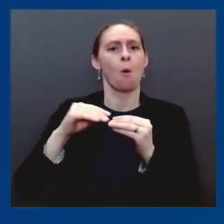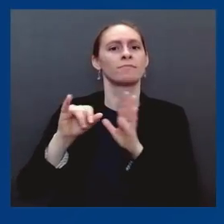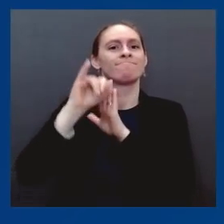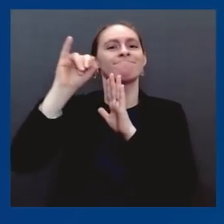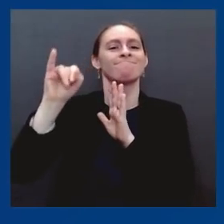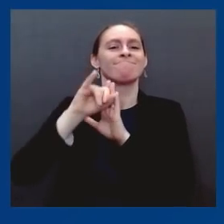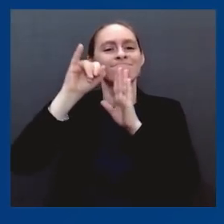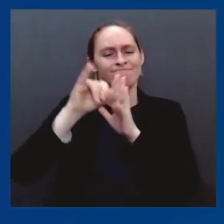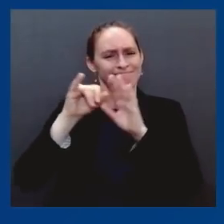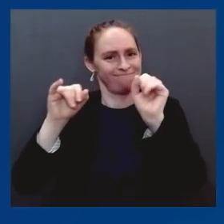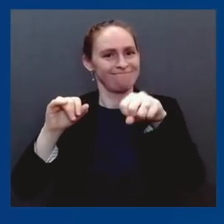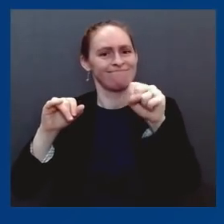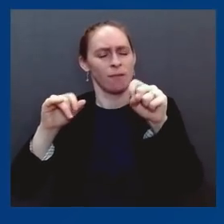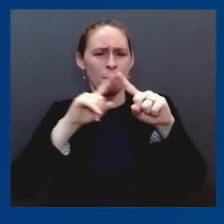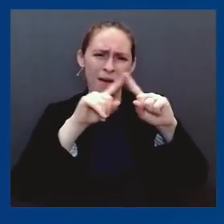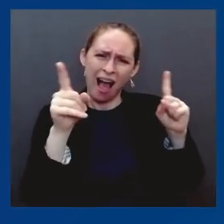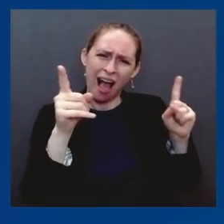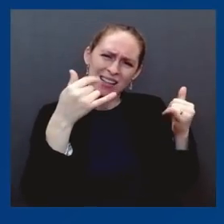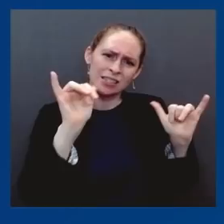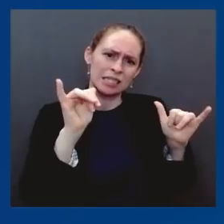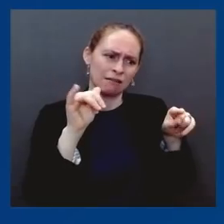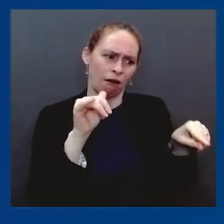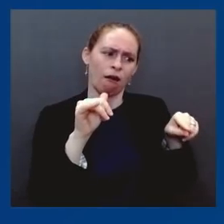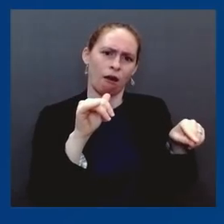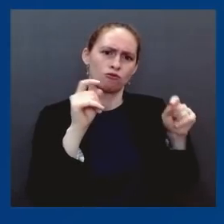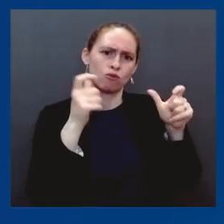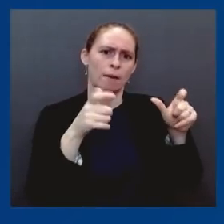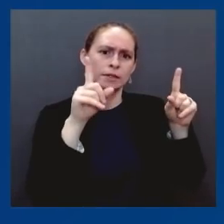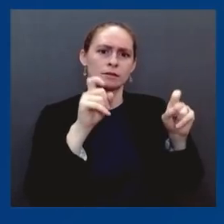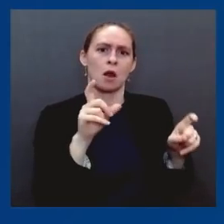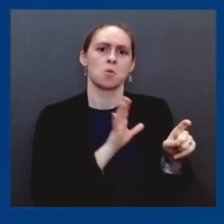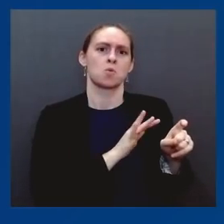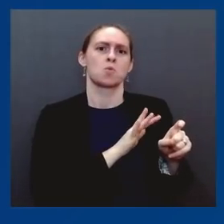Dr. Fauci, anything to -- or, Dr. Walensky, anything to add or subtract there?